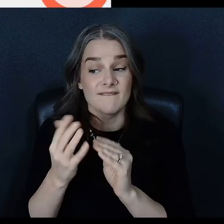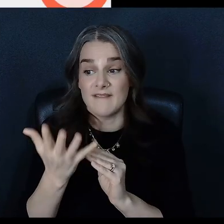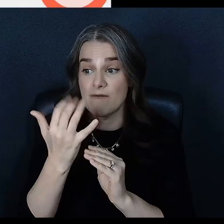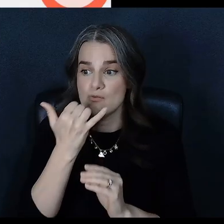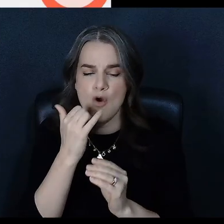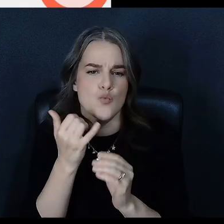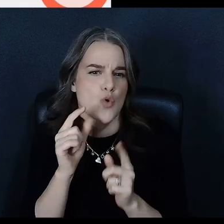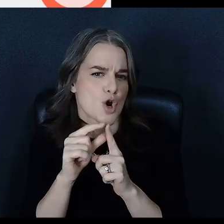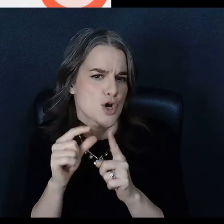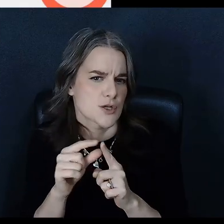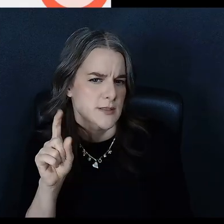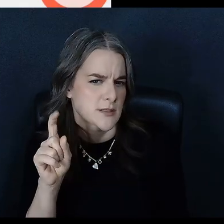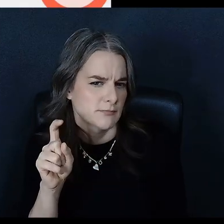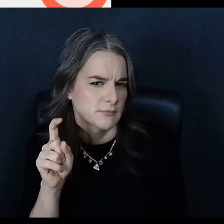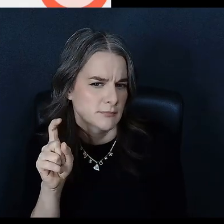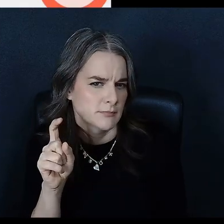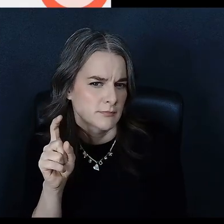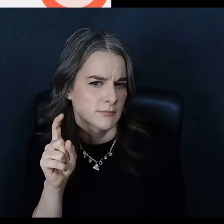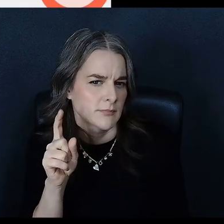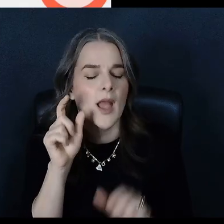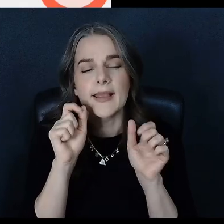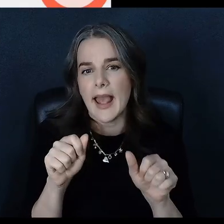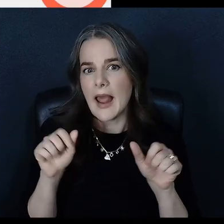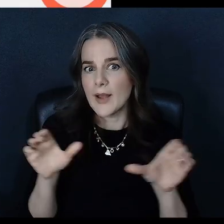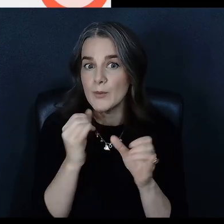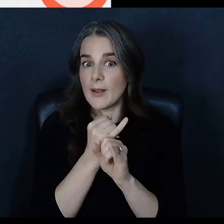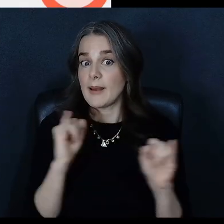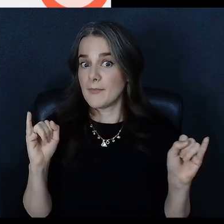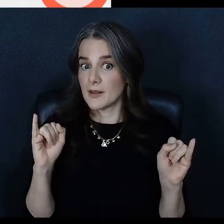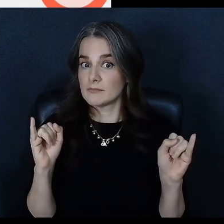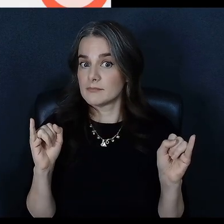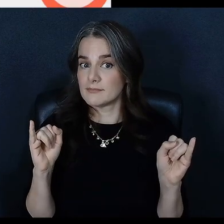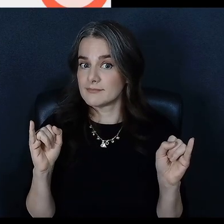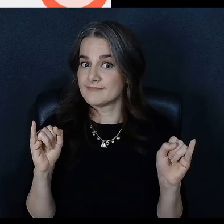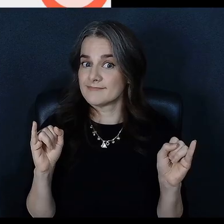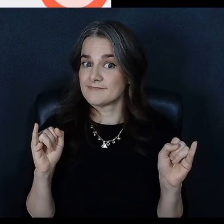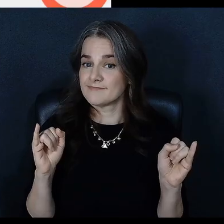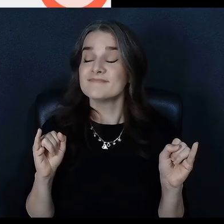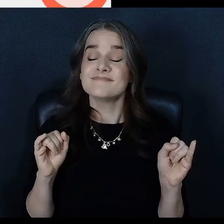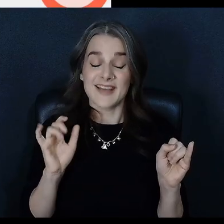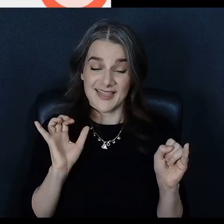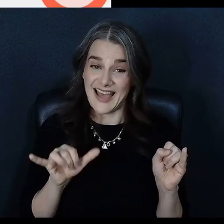Am I able to do that independently? That becomes part of the solution here that we have to figure out for the person.